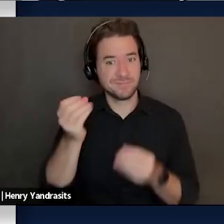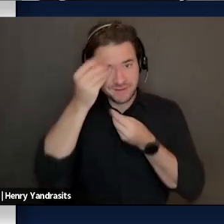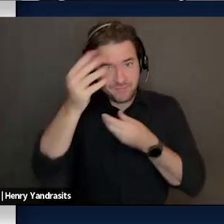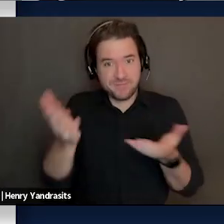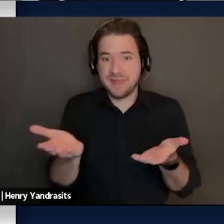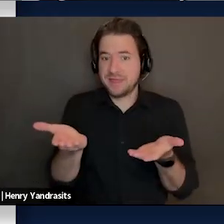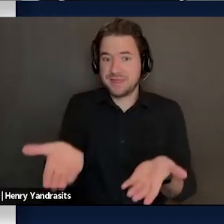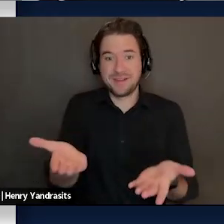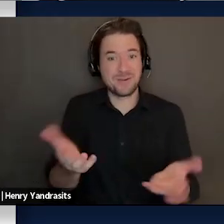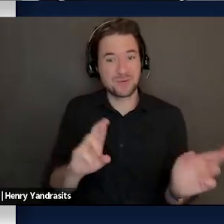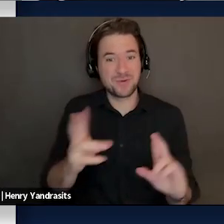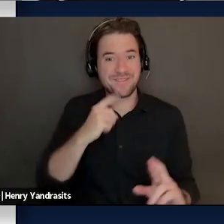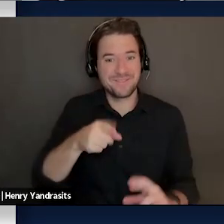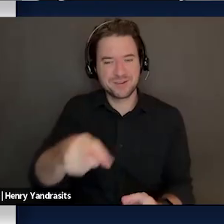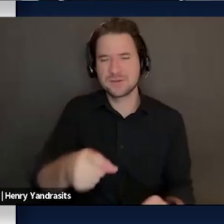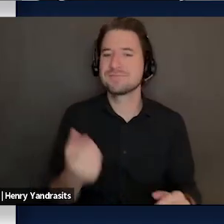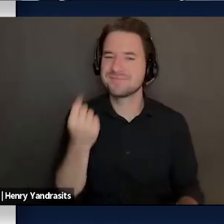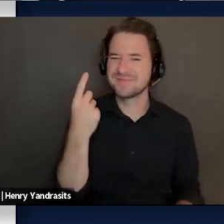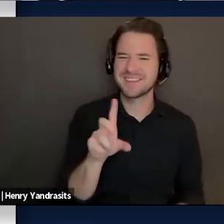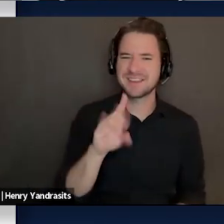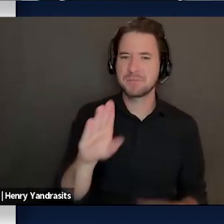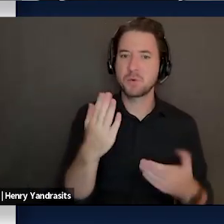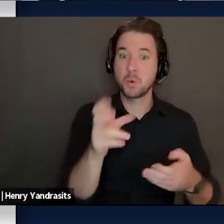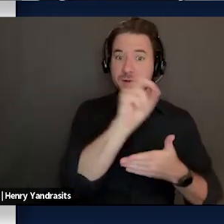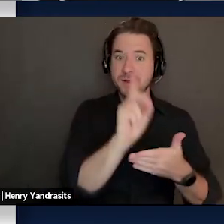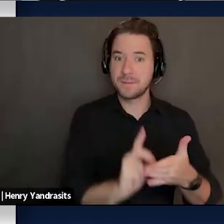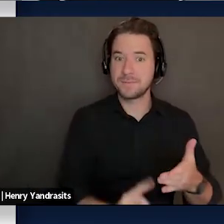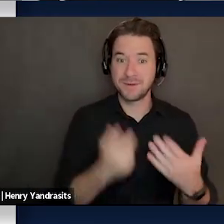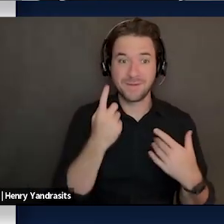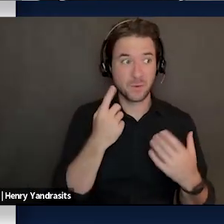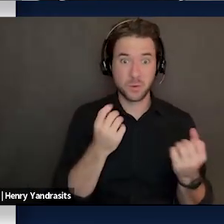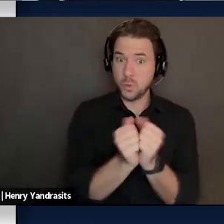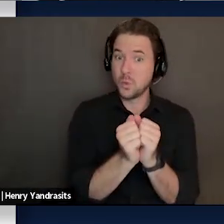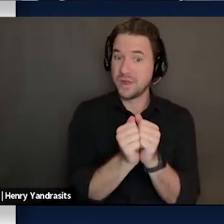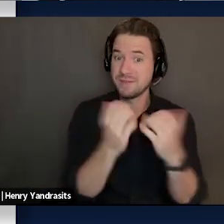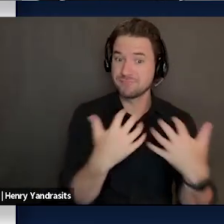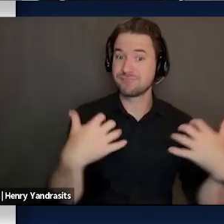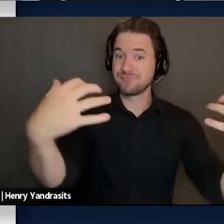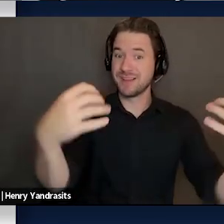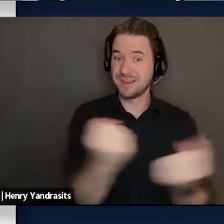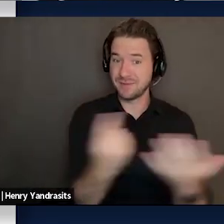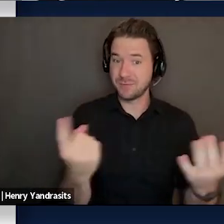And we really wanted to design the dashboard with everyone in mind, so we were thinking about potential uses amongst advocates.